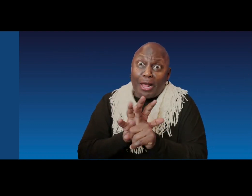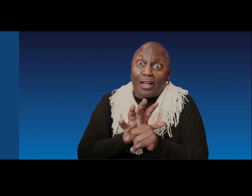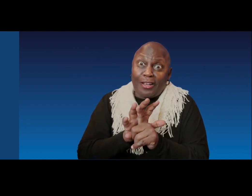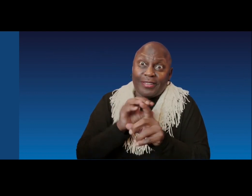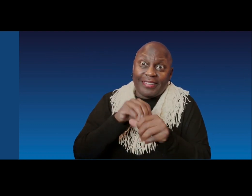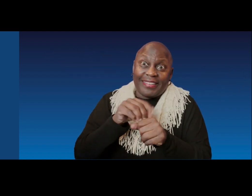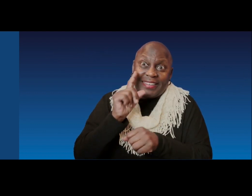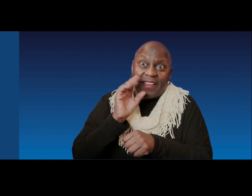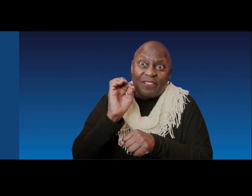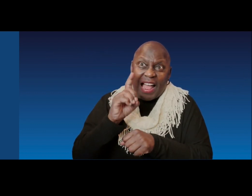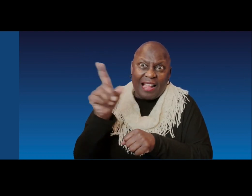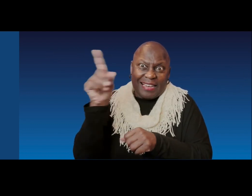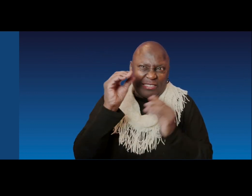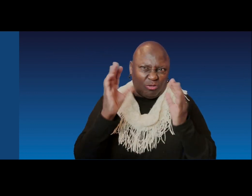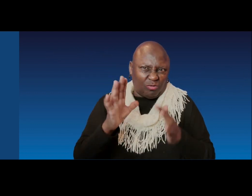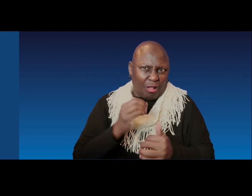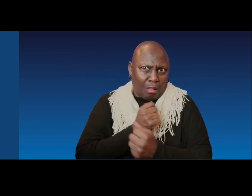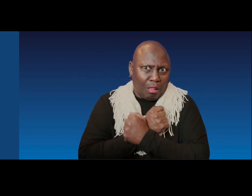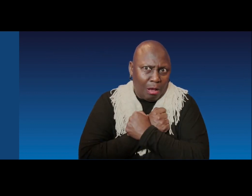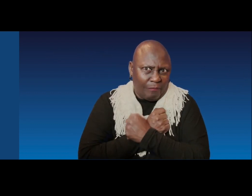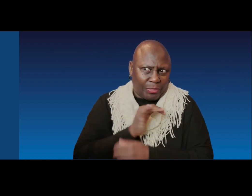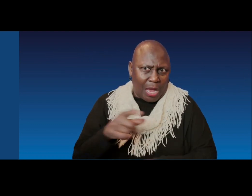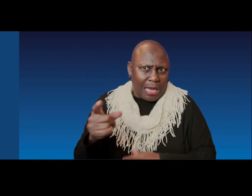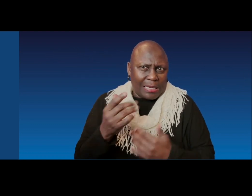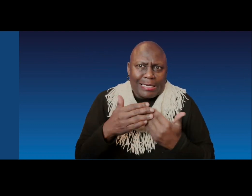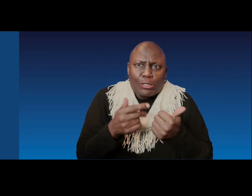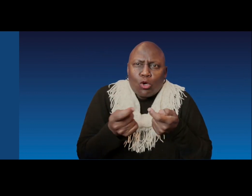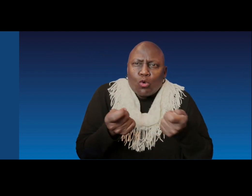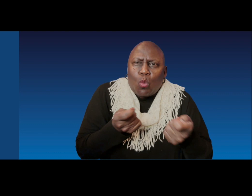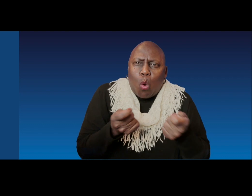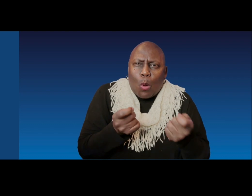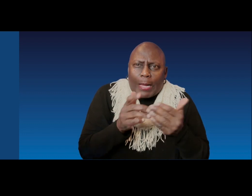There are plenty of published resources for this and many deaf education